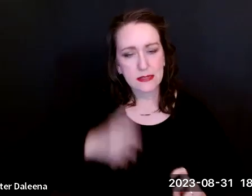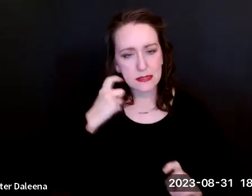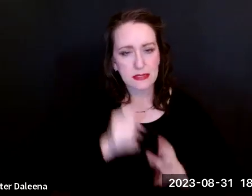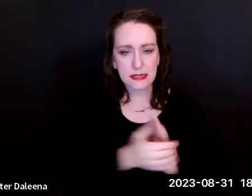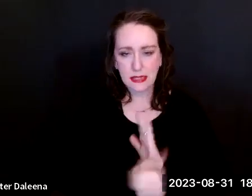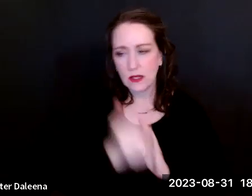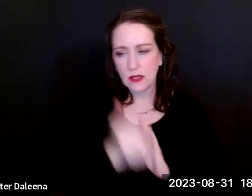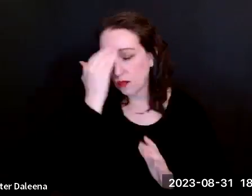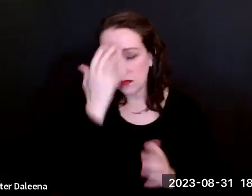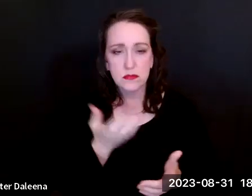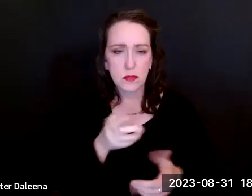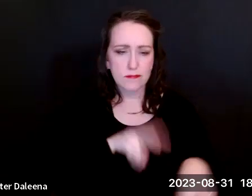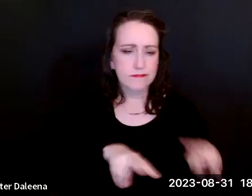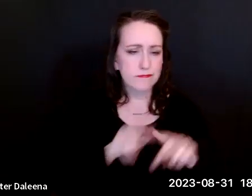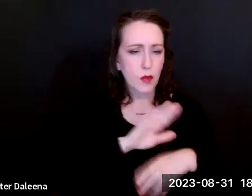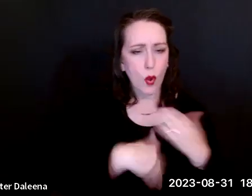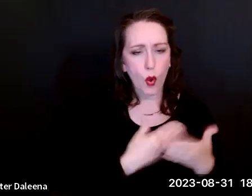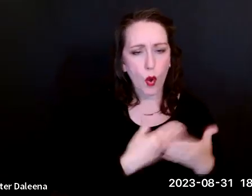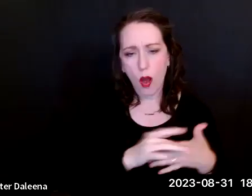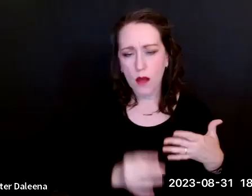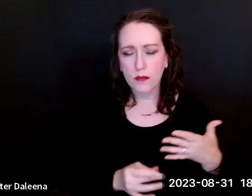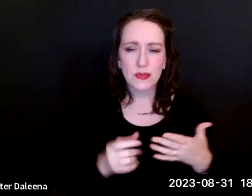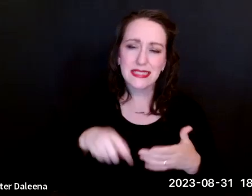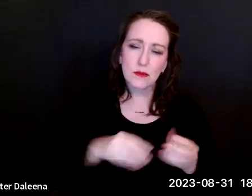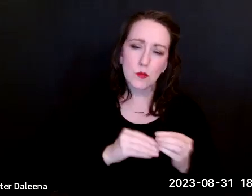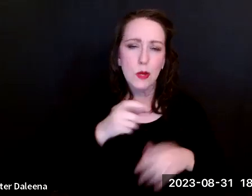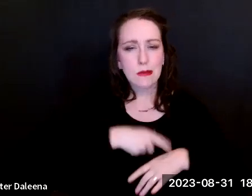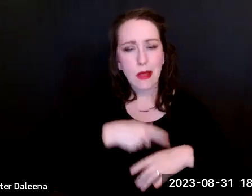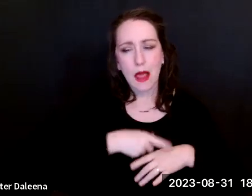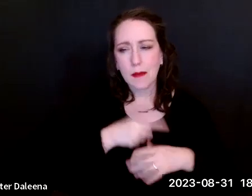we are looking at all of our options but need a bit more time to look into what other states